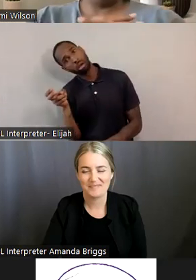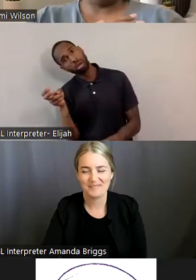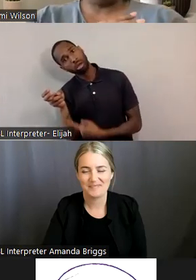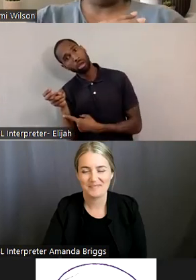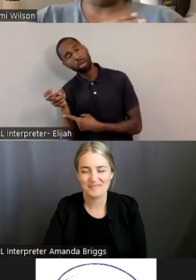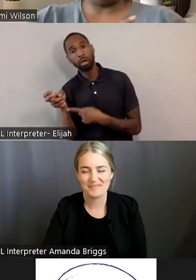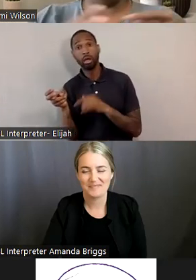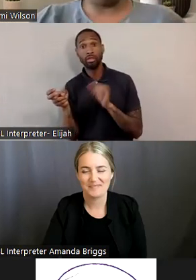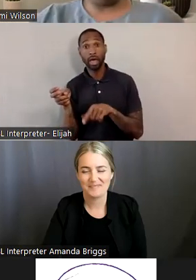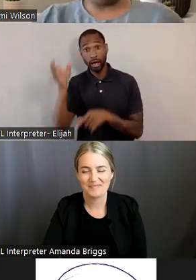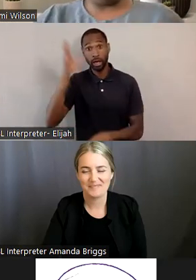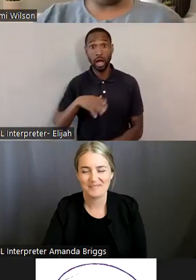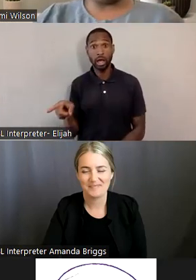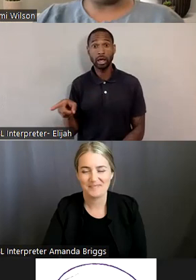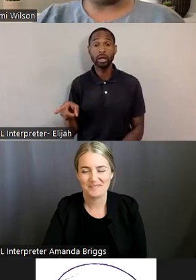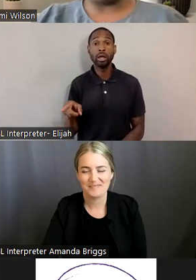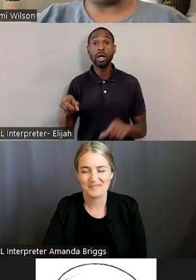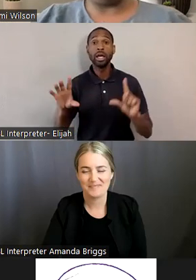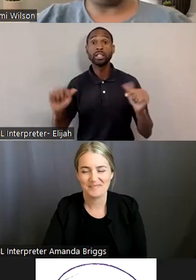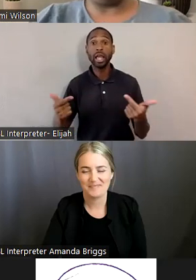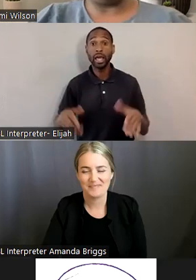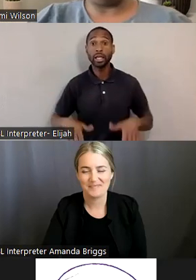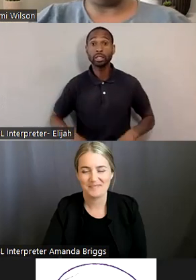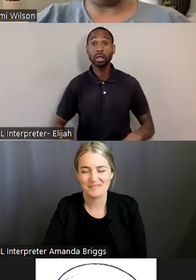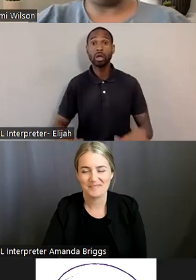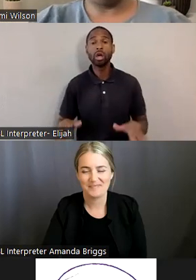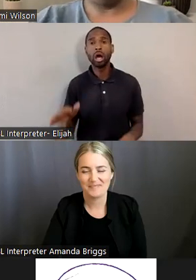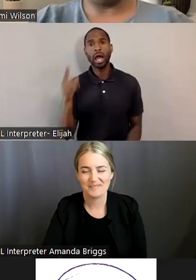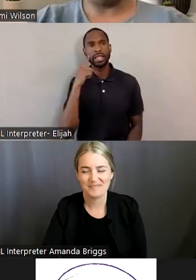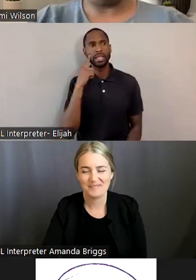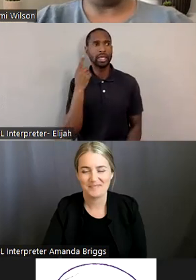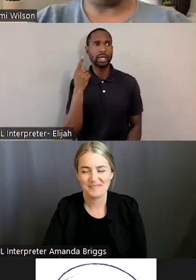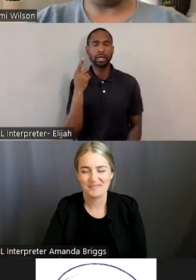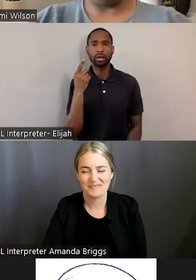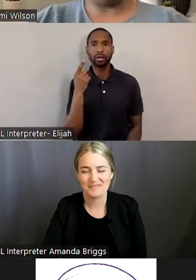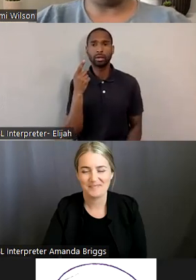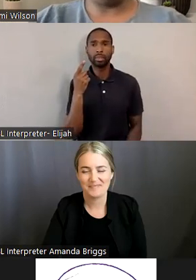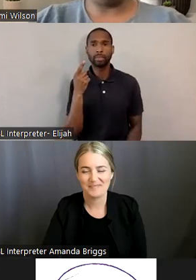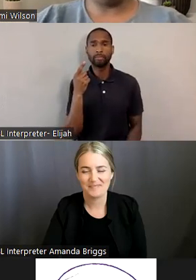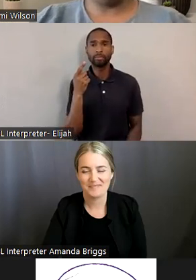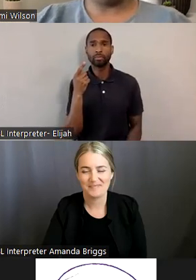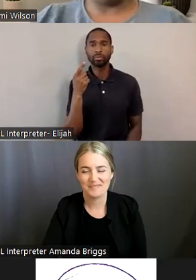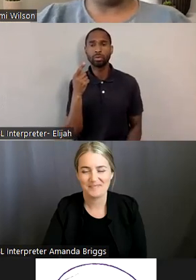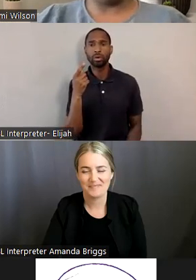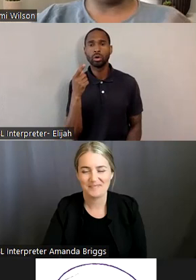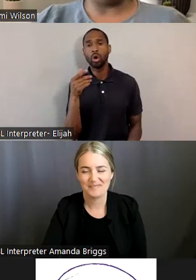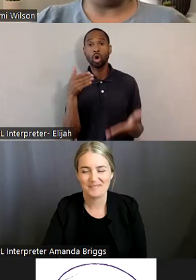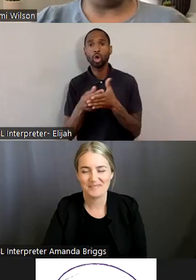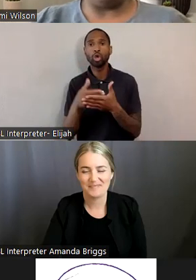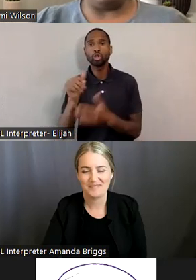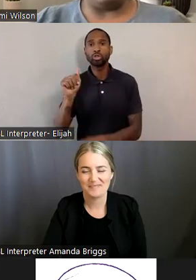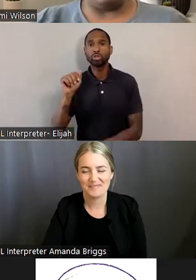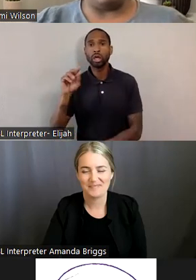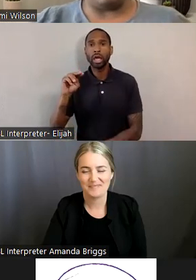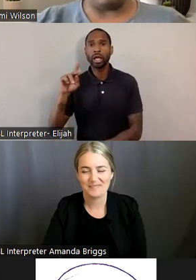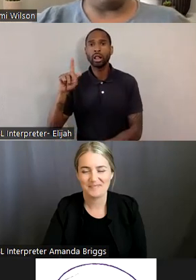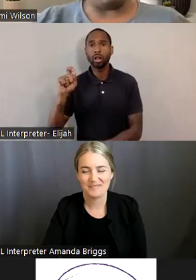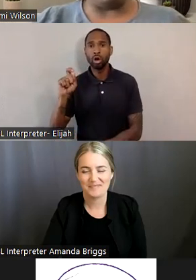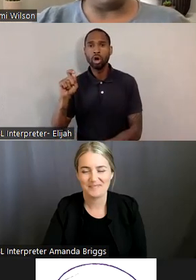his legs were, like around his ankles. were starting to turn like a purplish